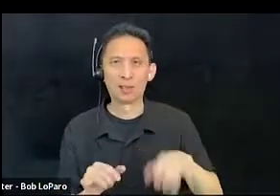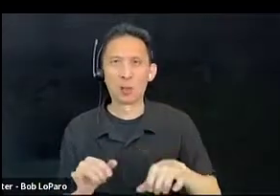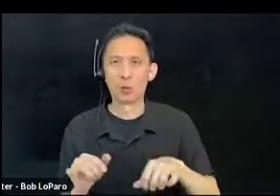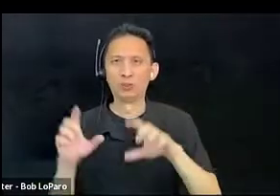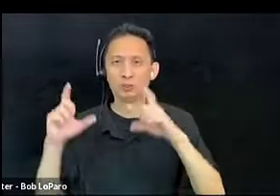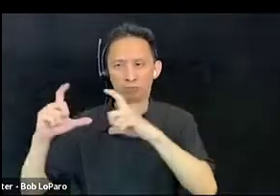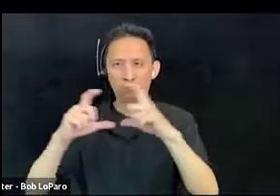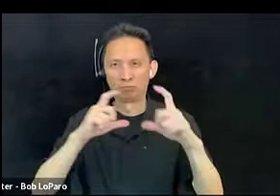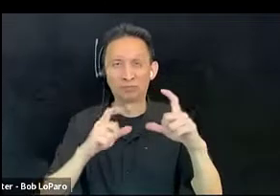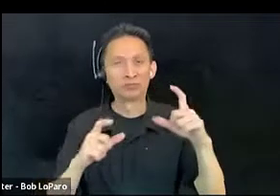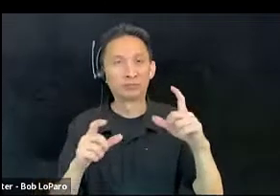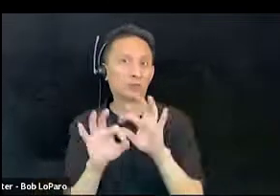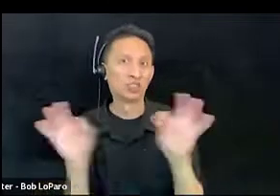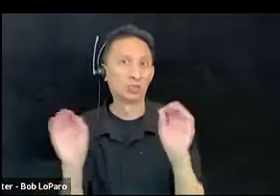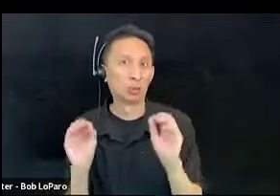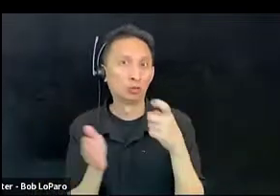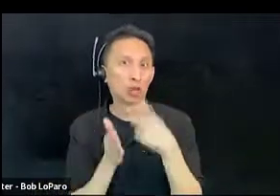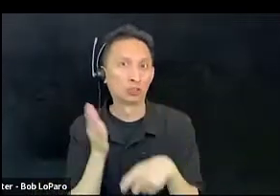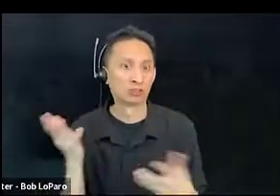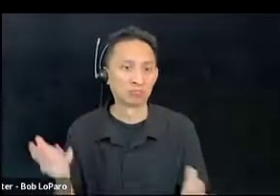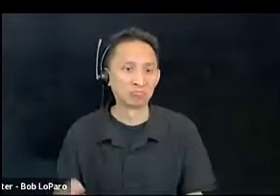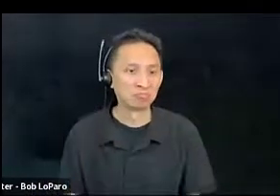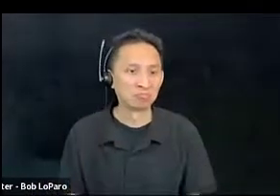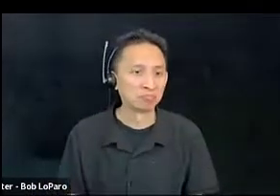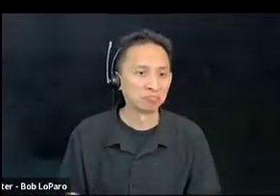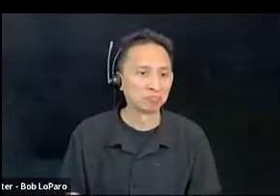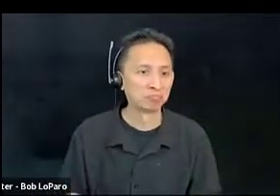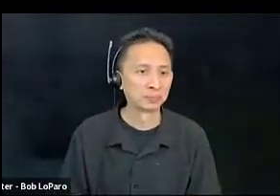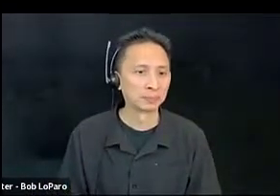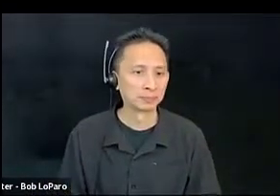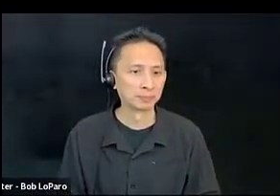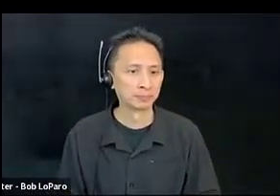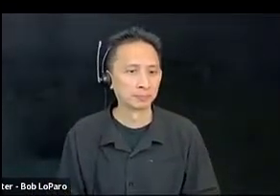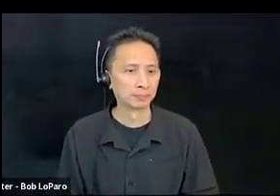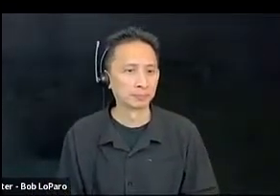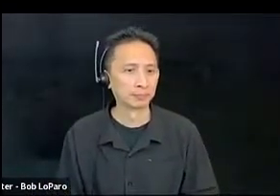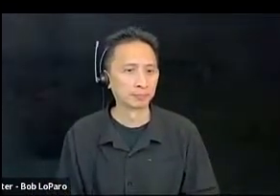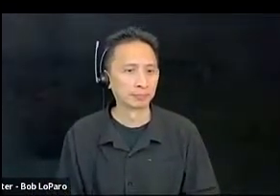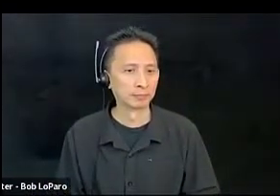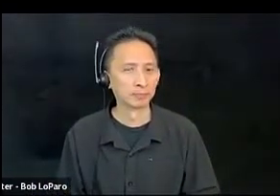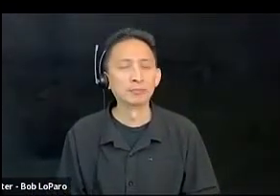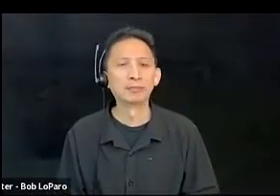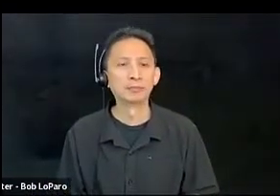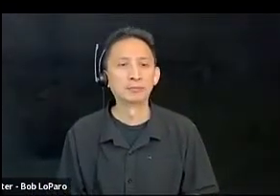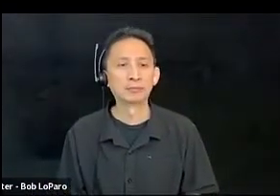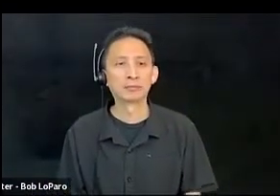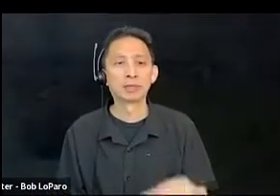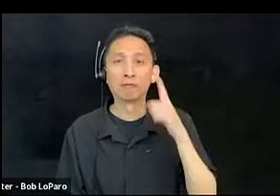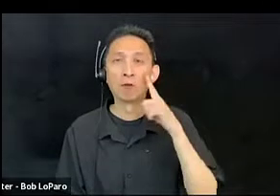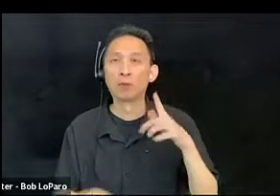So, clarifying some things about tangible symbols, right? Traditionally, we think of tangible symbols,